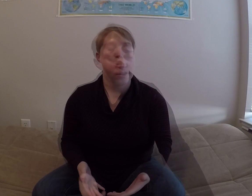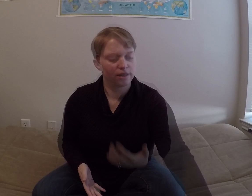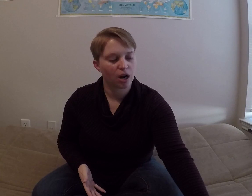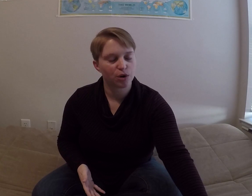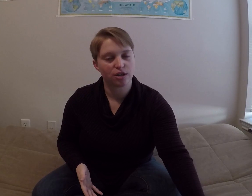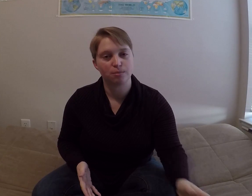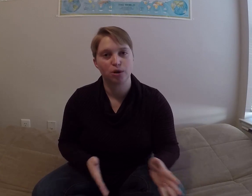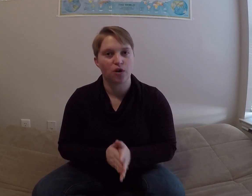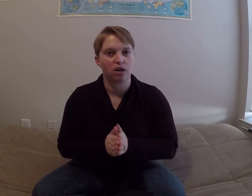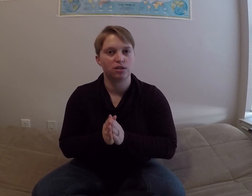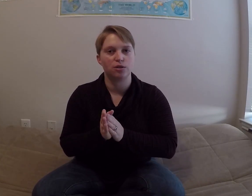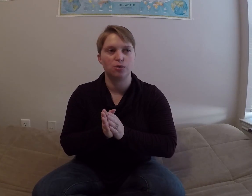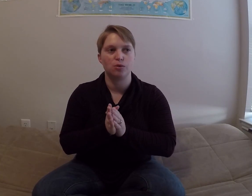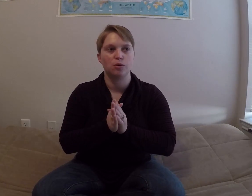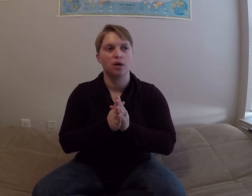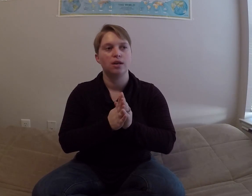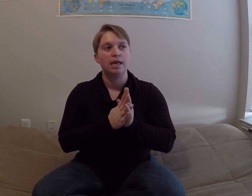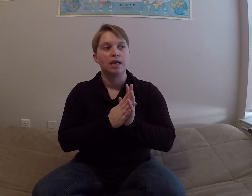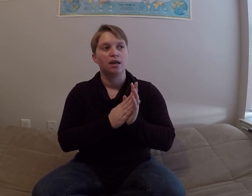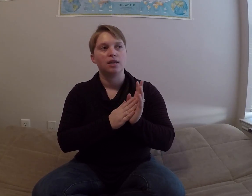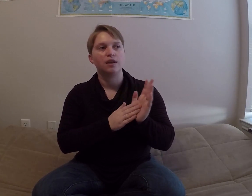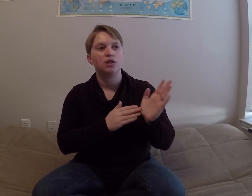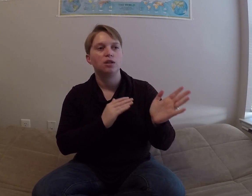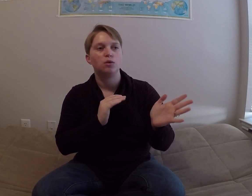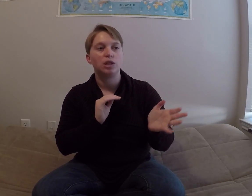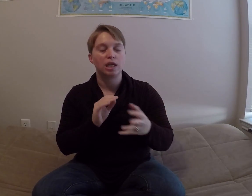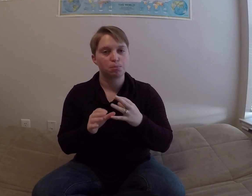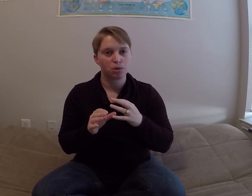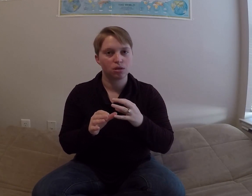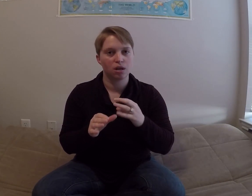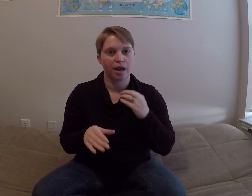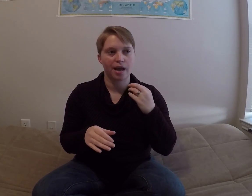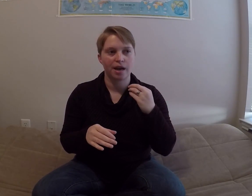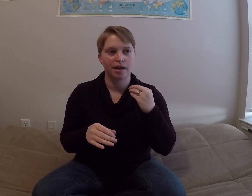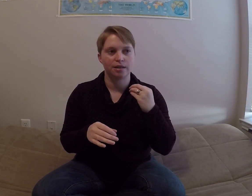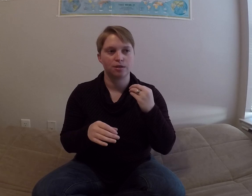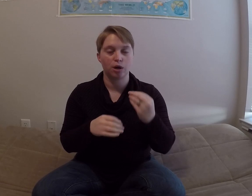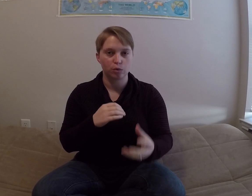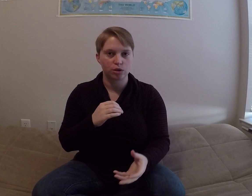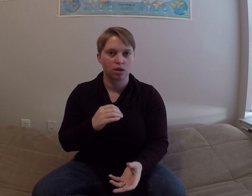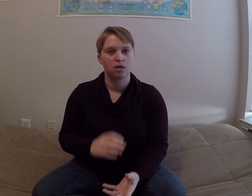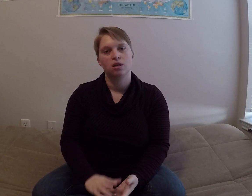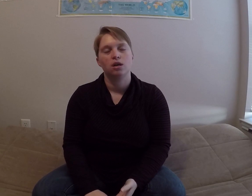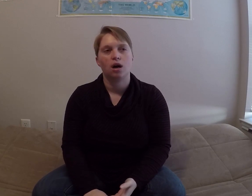Now we’re going to move on to giving you tips and notes